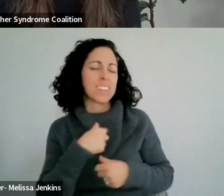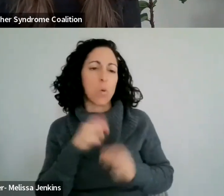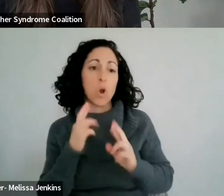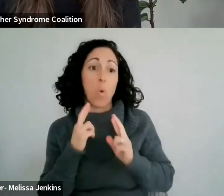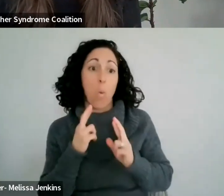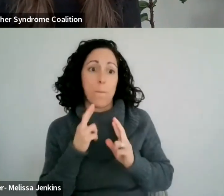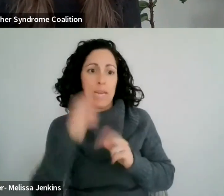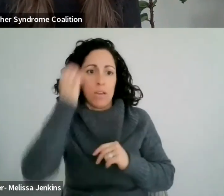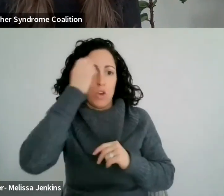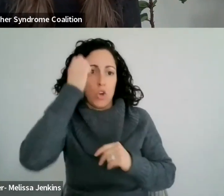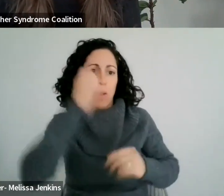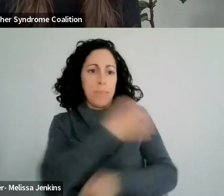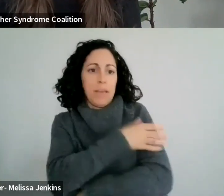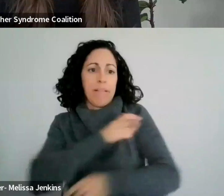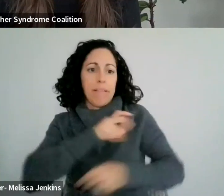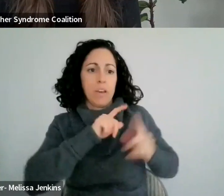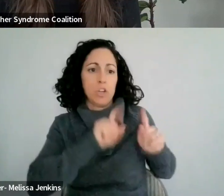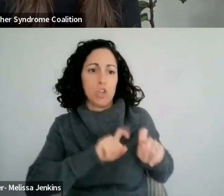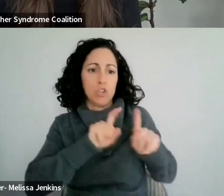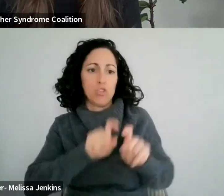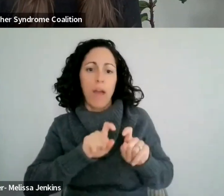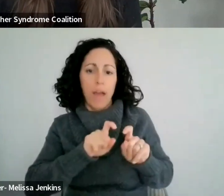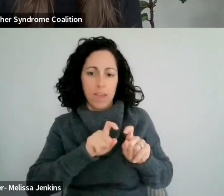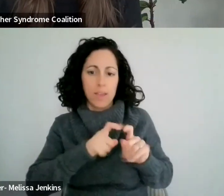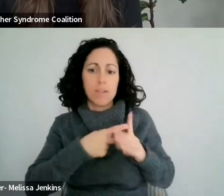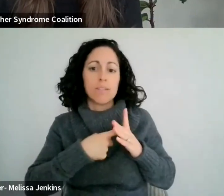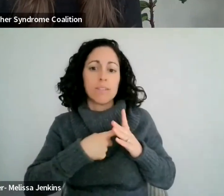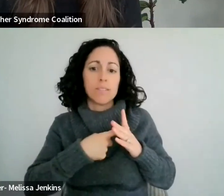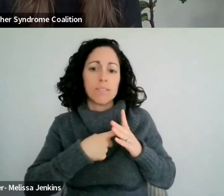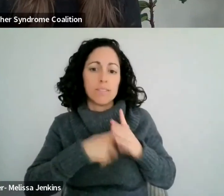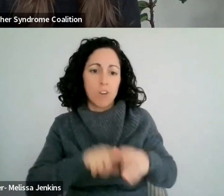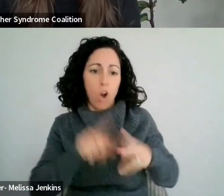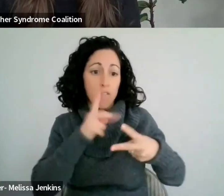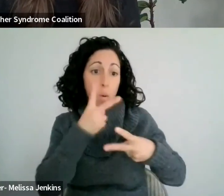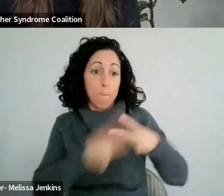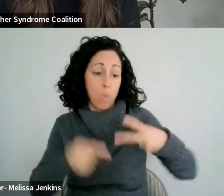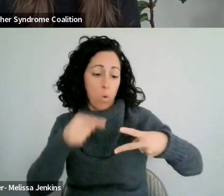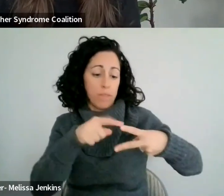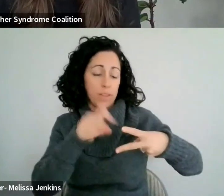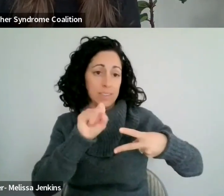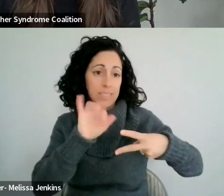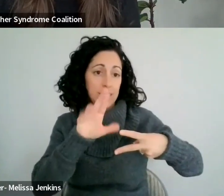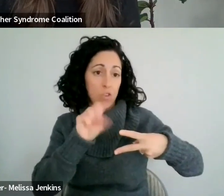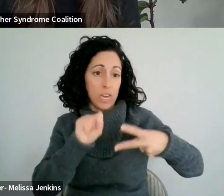sites for Sirius and Celeste as soon as possible in 2022,